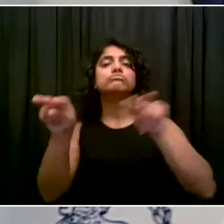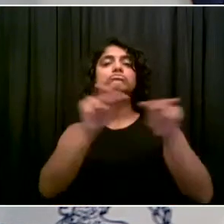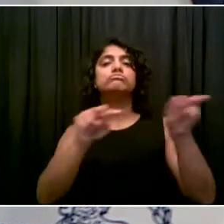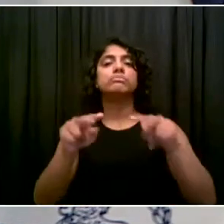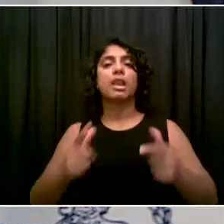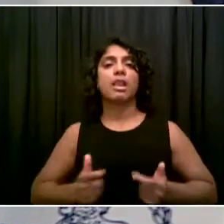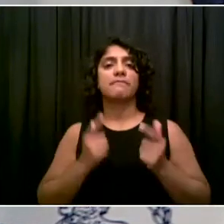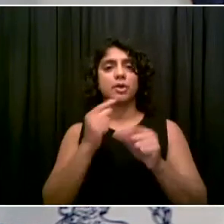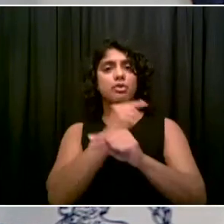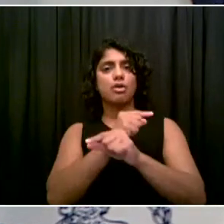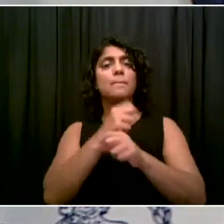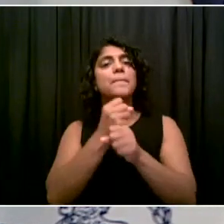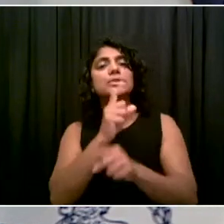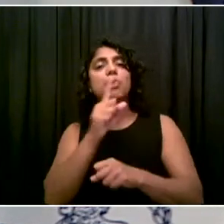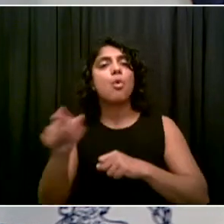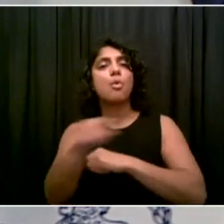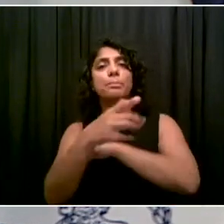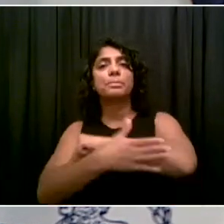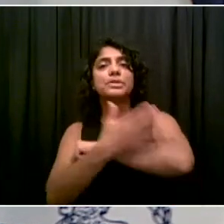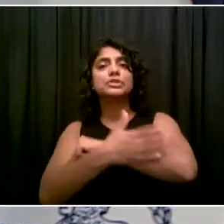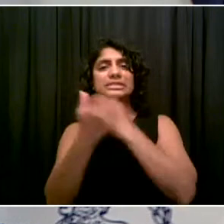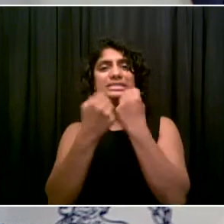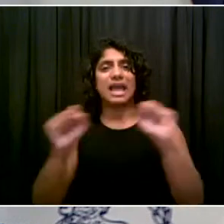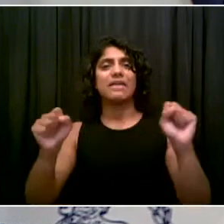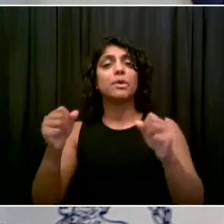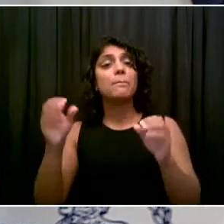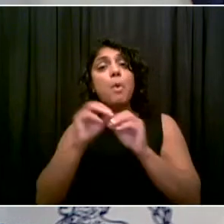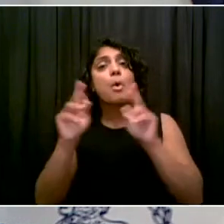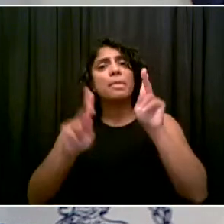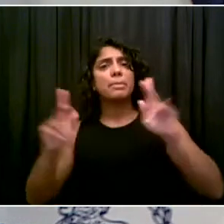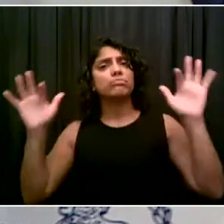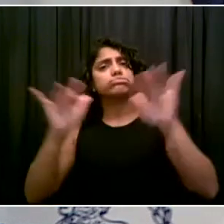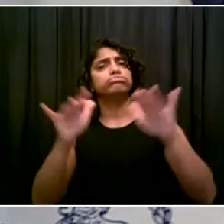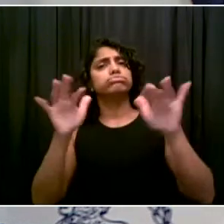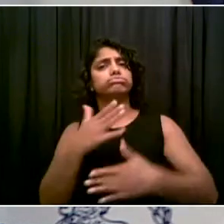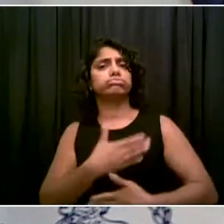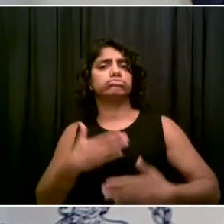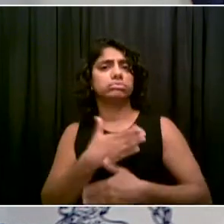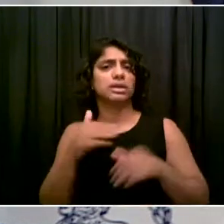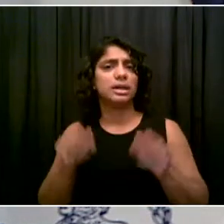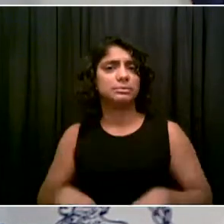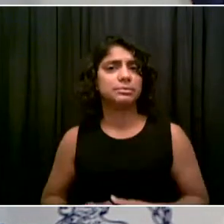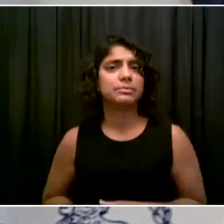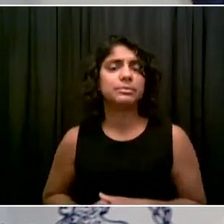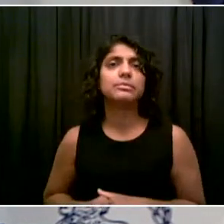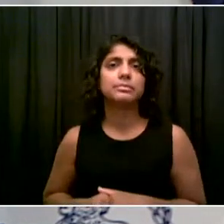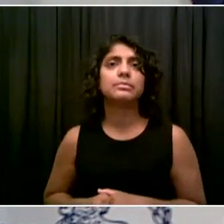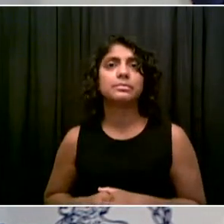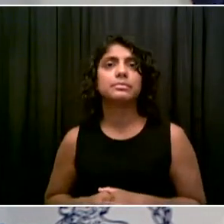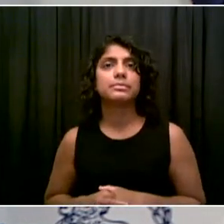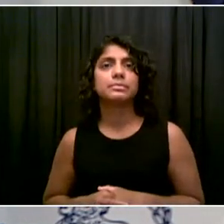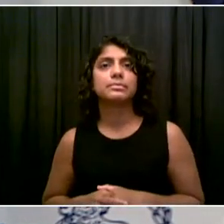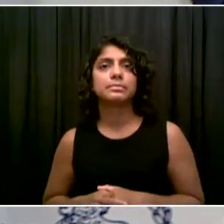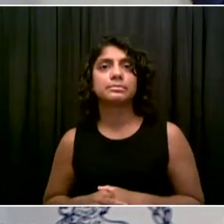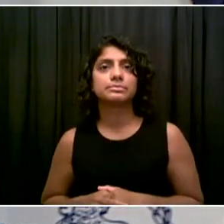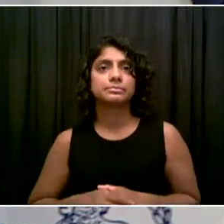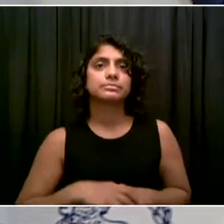TRAINED AND THEY COME ON DUTY. VERY COMFORTABLE AND SAFE AND WEREGO ING TO KEEP HIRING PEOPLE NOW IN BUILDUP FOR THE